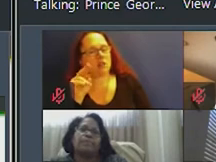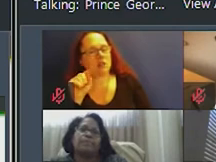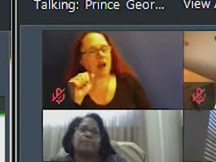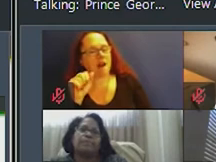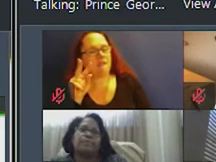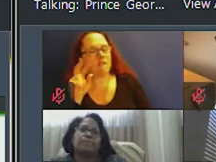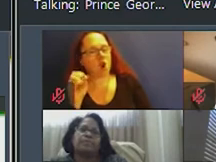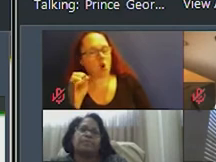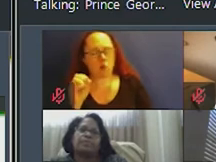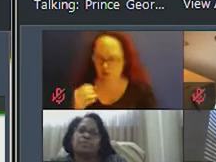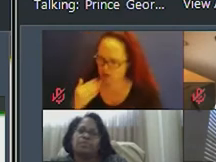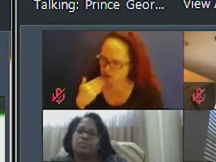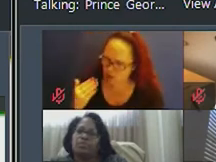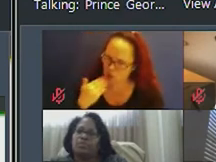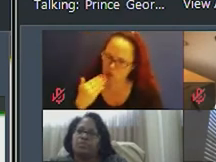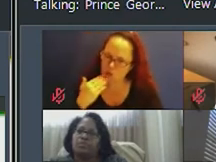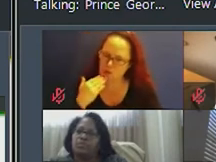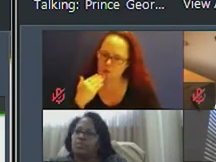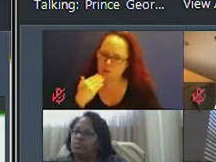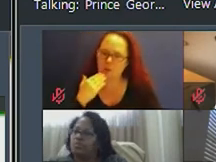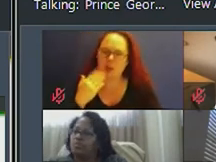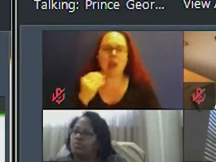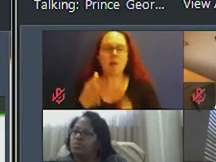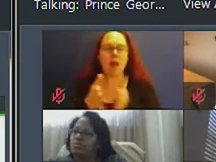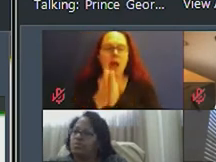Okay. Thank you. And I'm going to ask everyone else to at least keep your mic